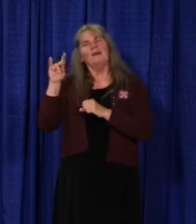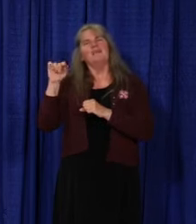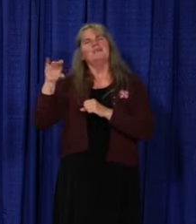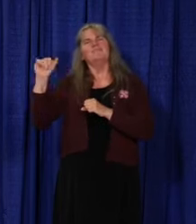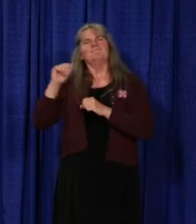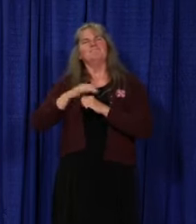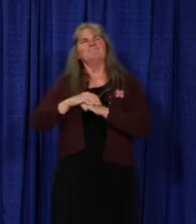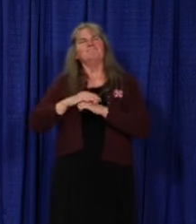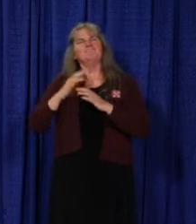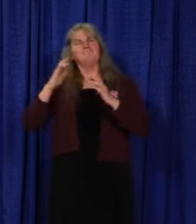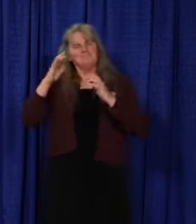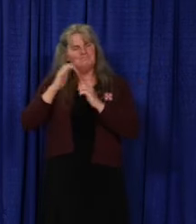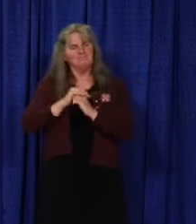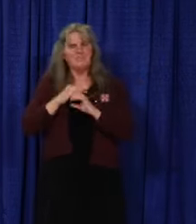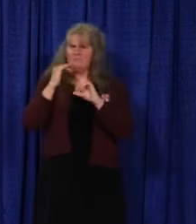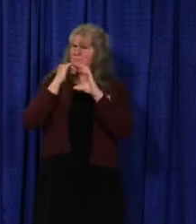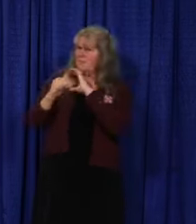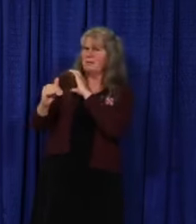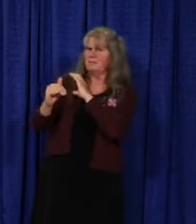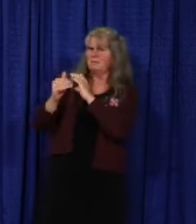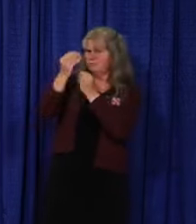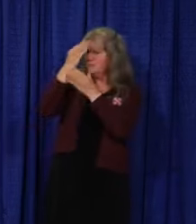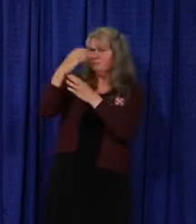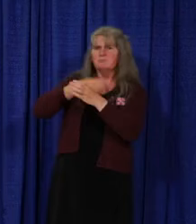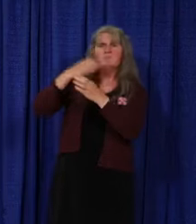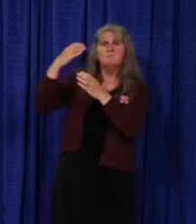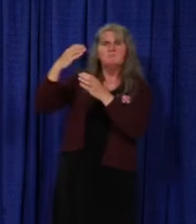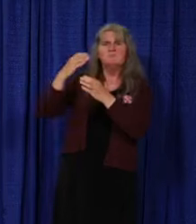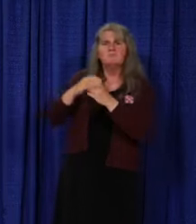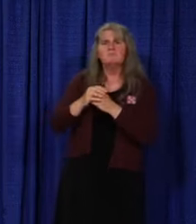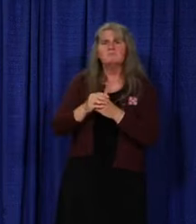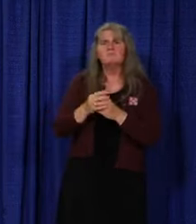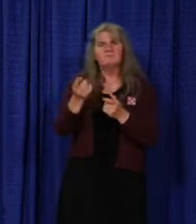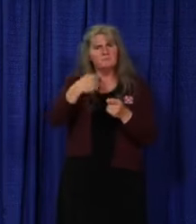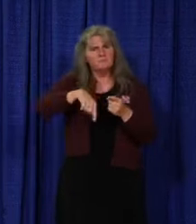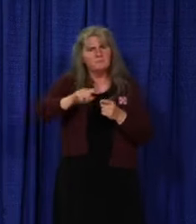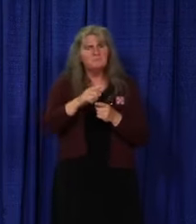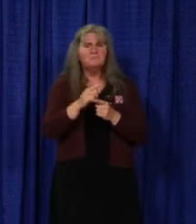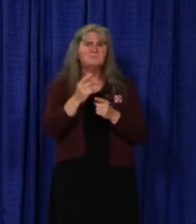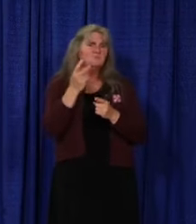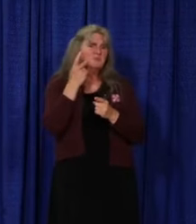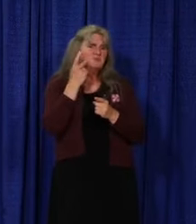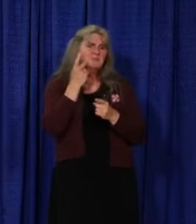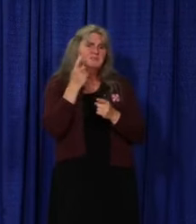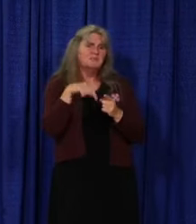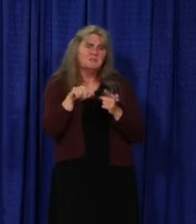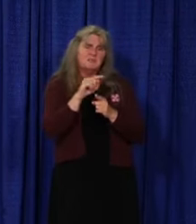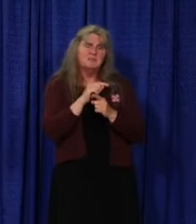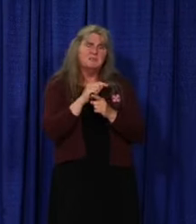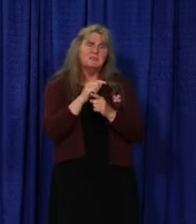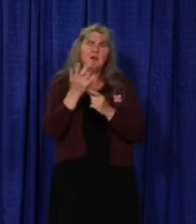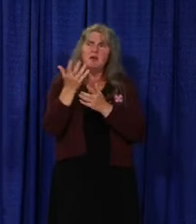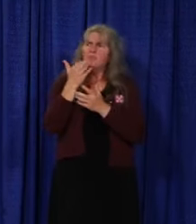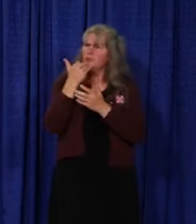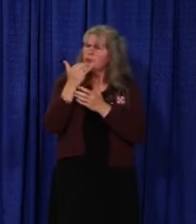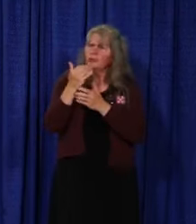article. It is based upon the amazing participation we have seen with